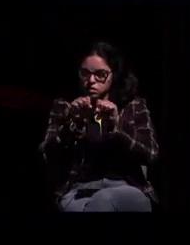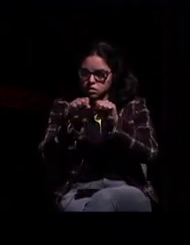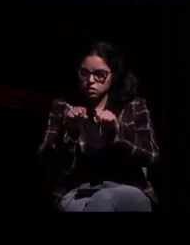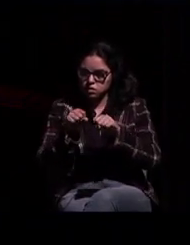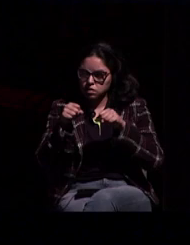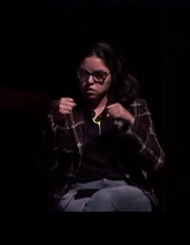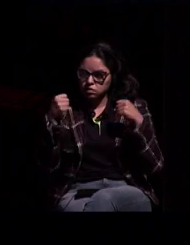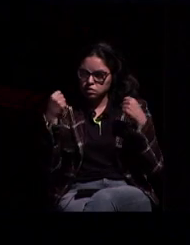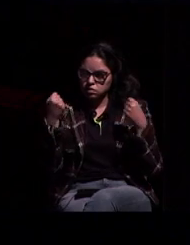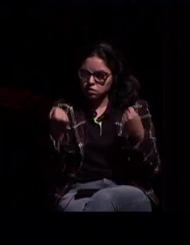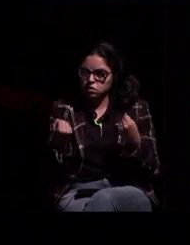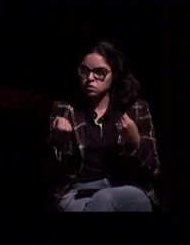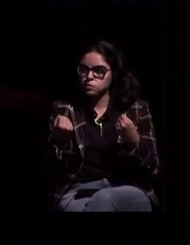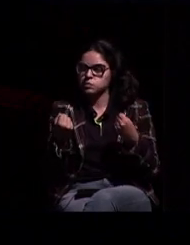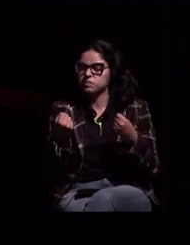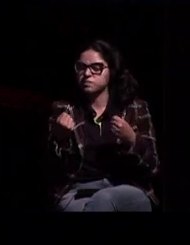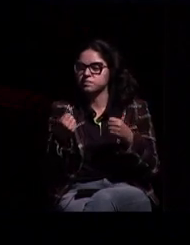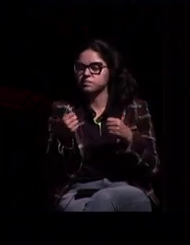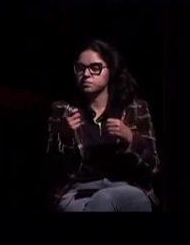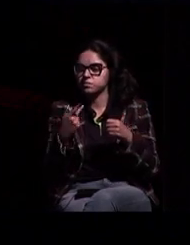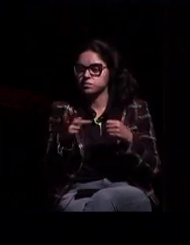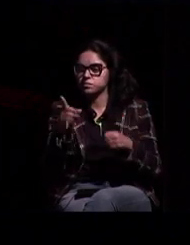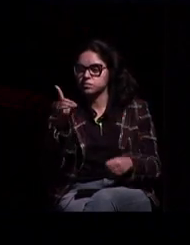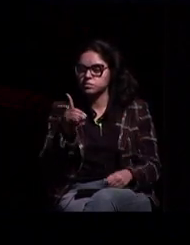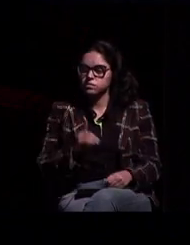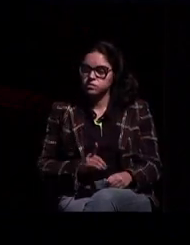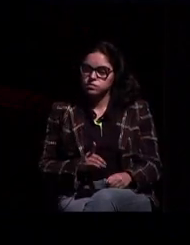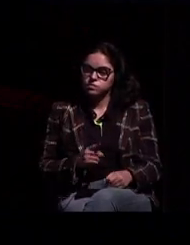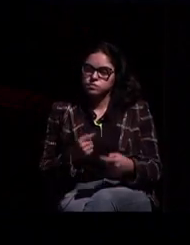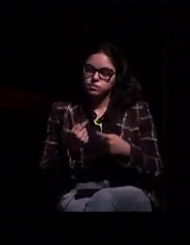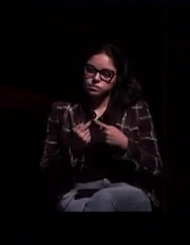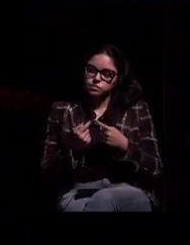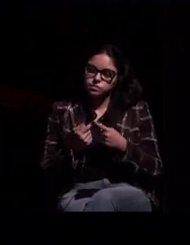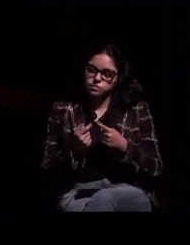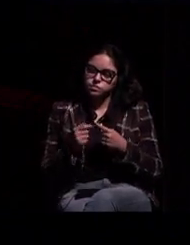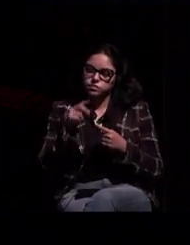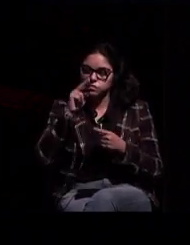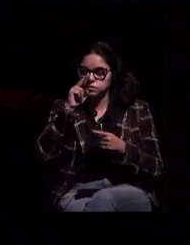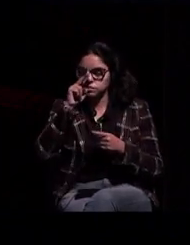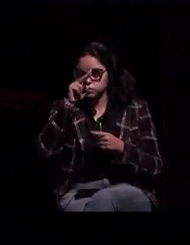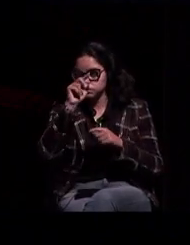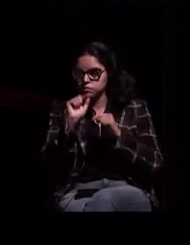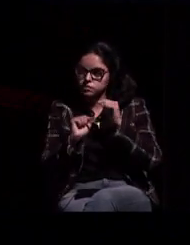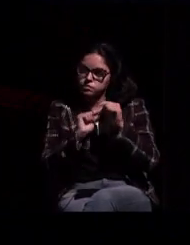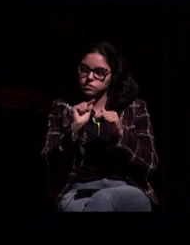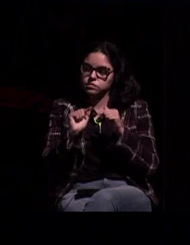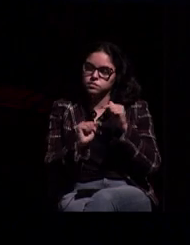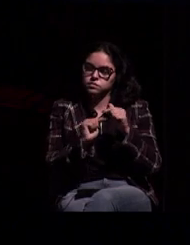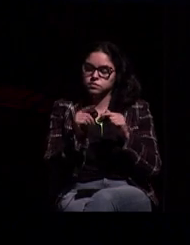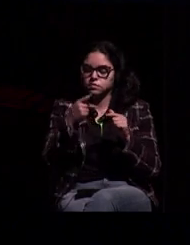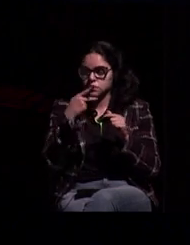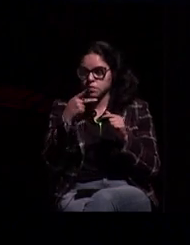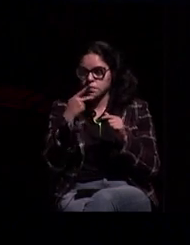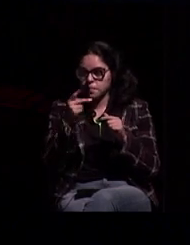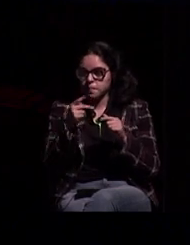For the first block, the composition of the workforce, we are talking about that’s why I show you this report we have just prepared